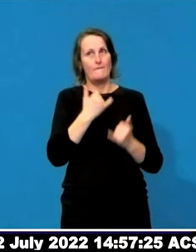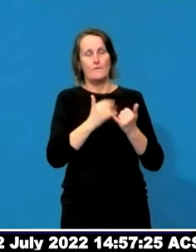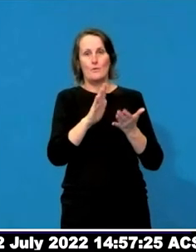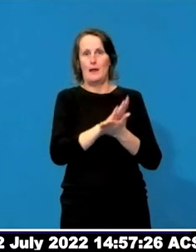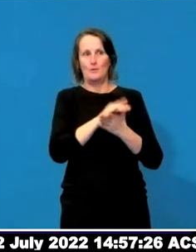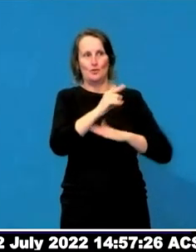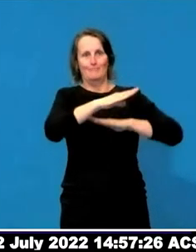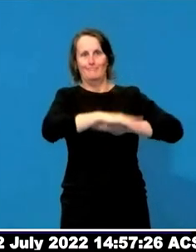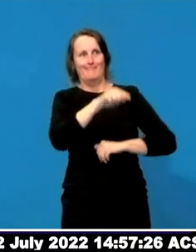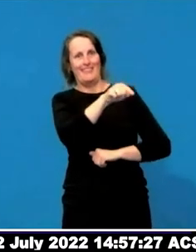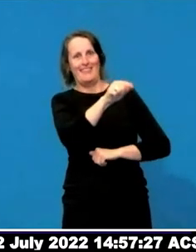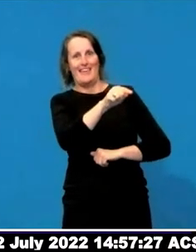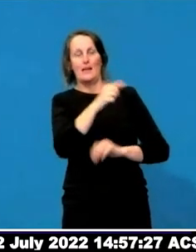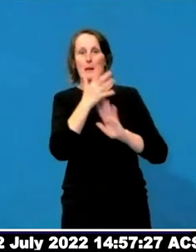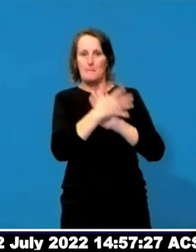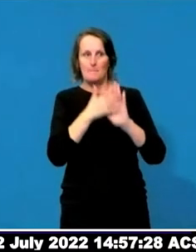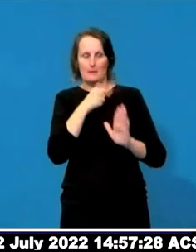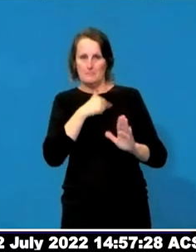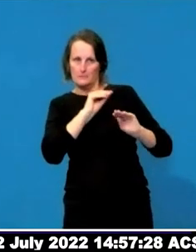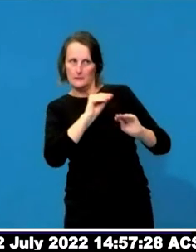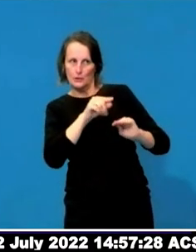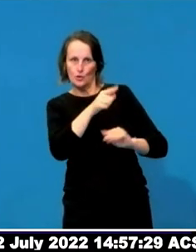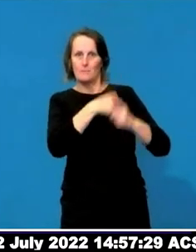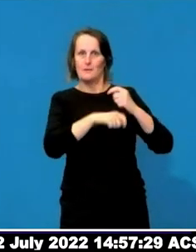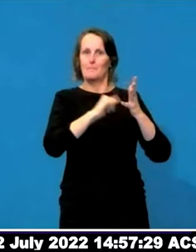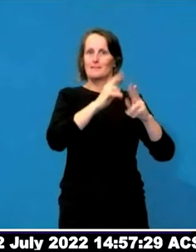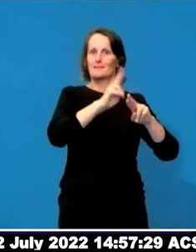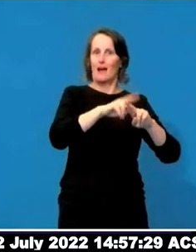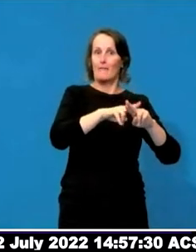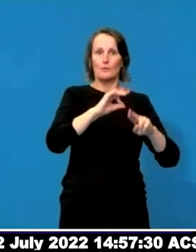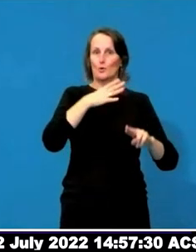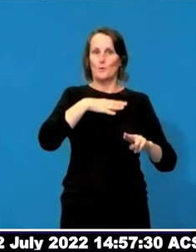that will reduce our need to travel to Aurukun, and we can then focus on another community.